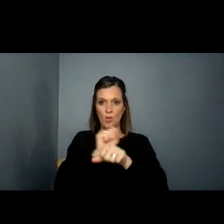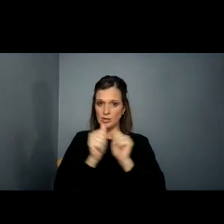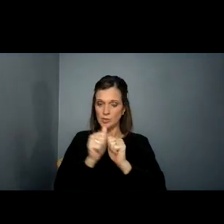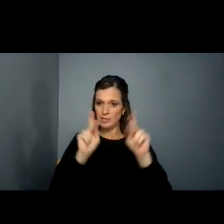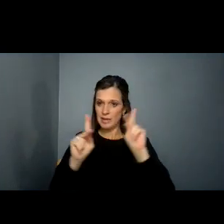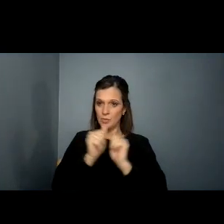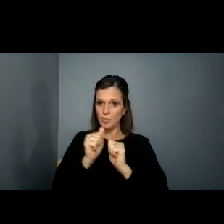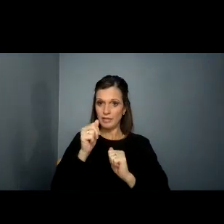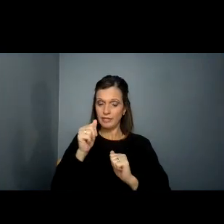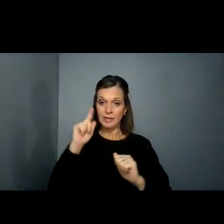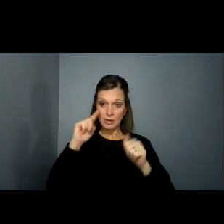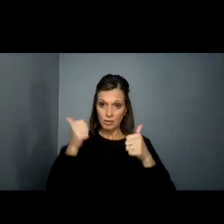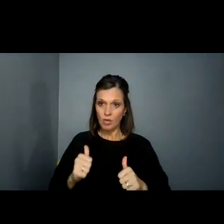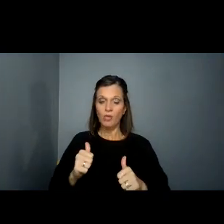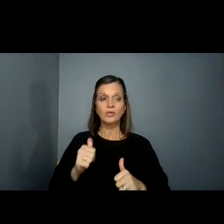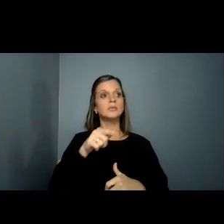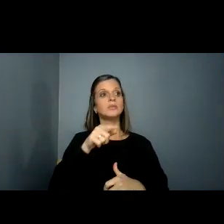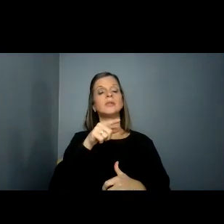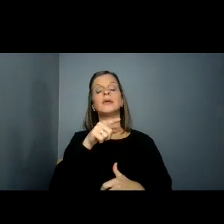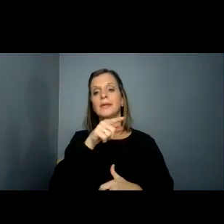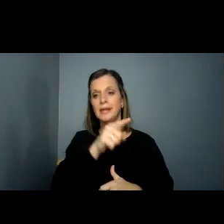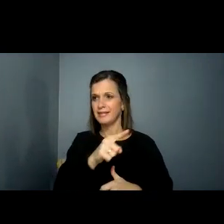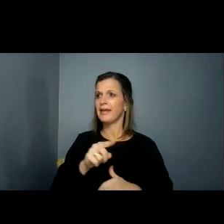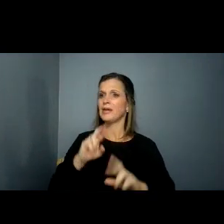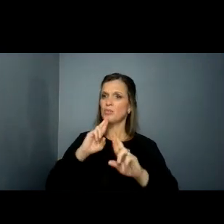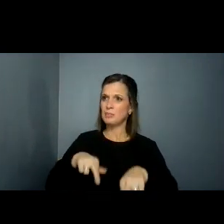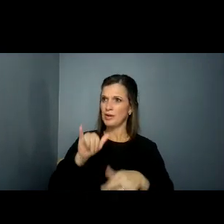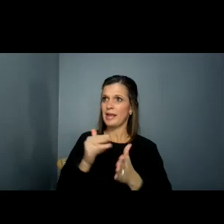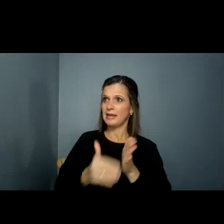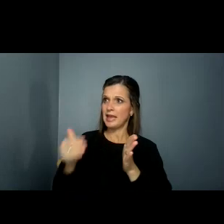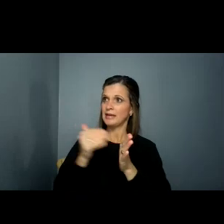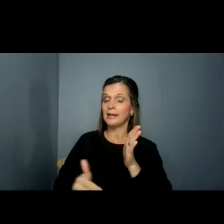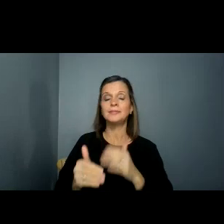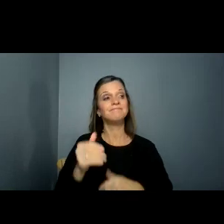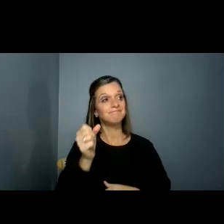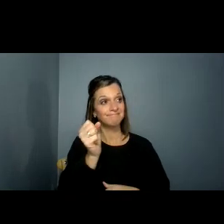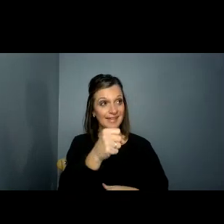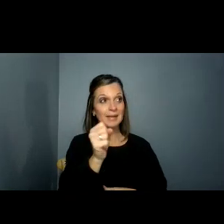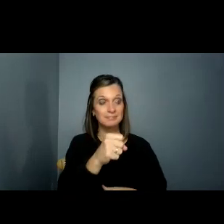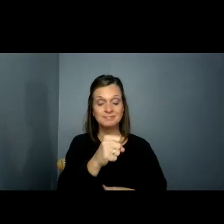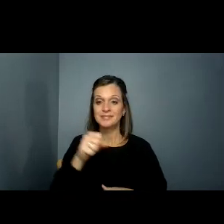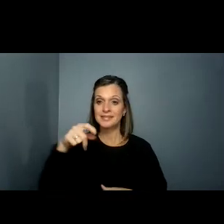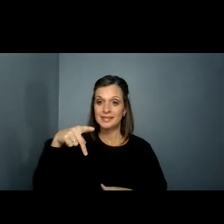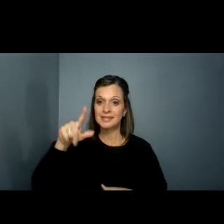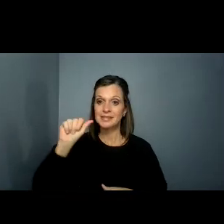Yes, yes, sclerotic plaque. And it's right on the eardrum and it's and it's real and it just makes the remember I said something